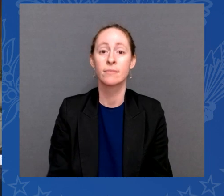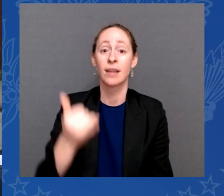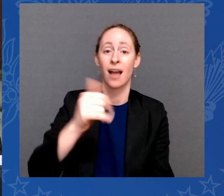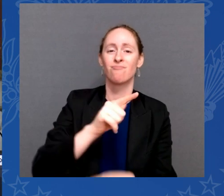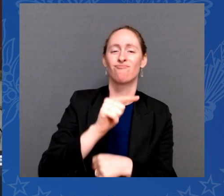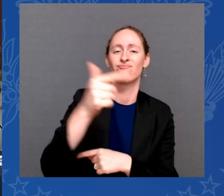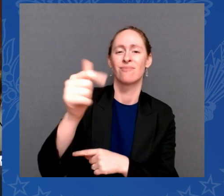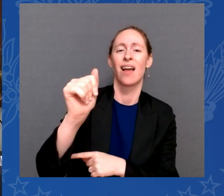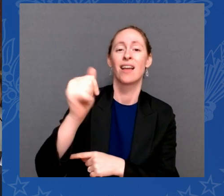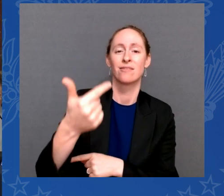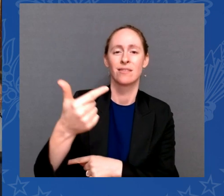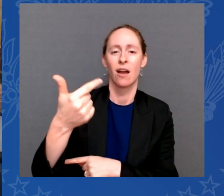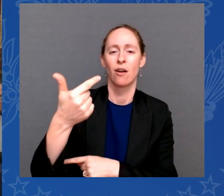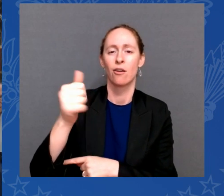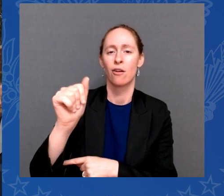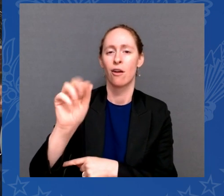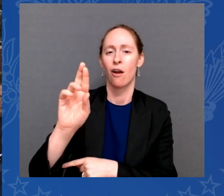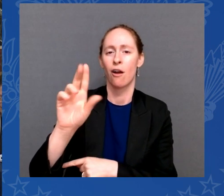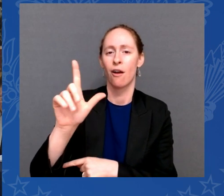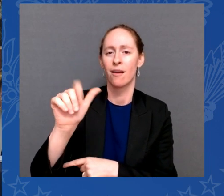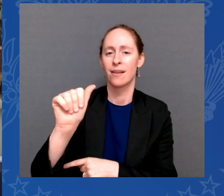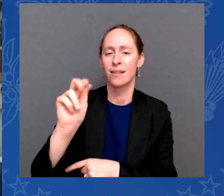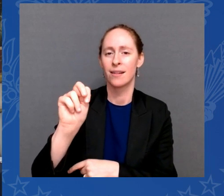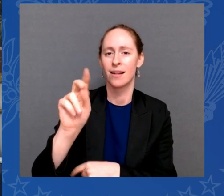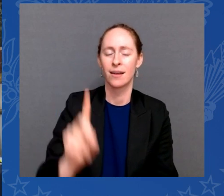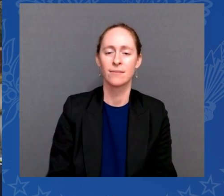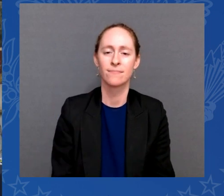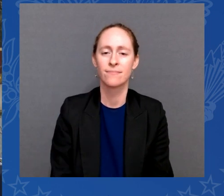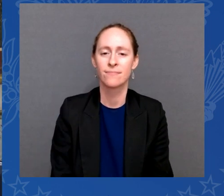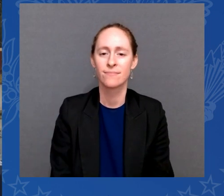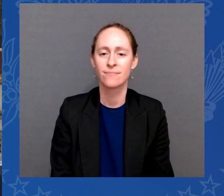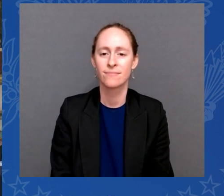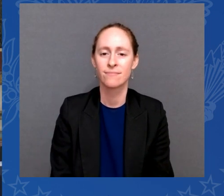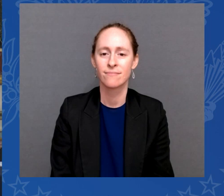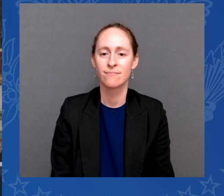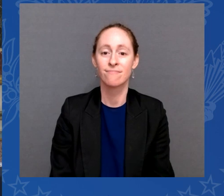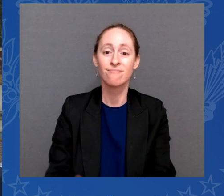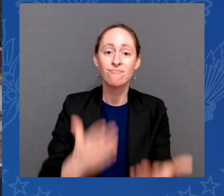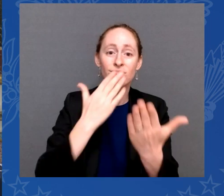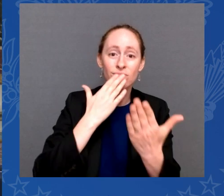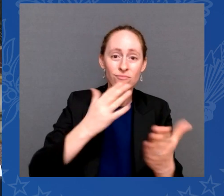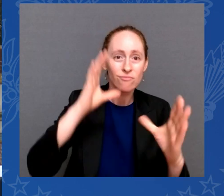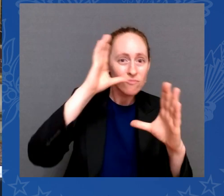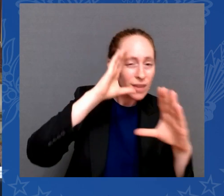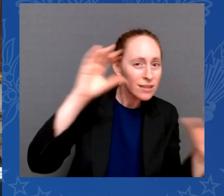Attorney General Garland: Thank you, President Biden. Thank you, Vice President Harris, for bringing us together today. Thank you, Jen.